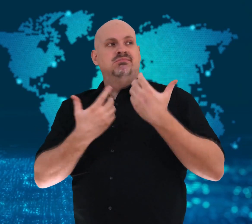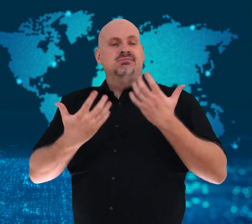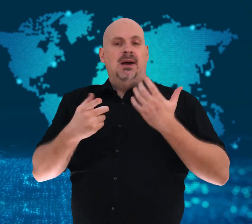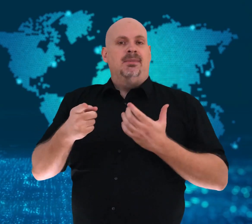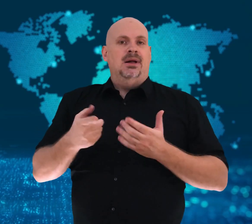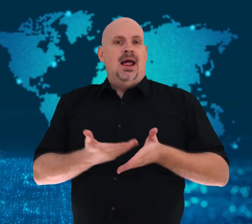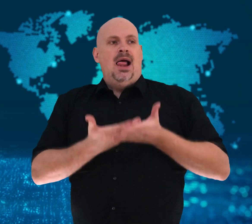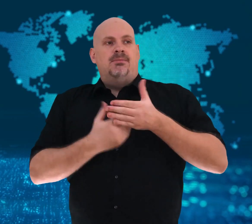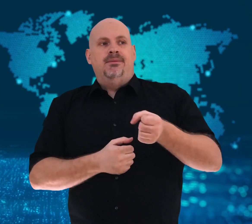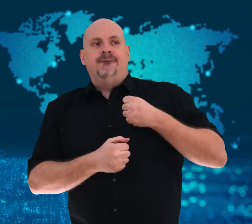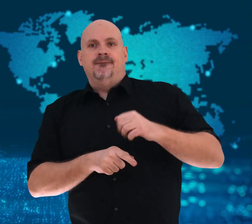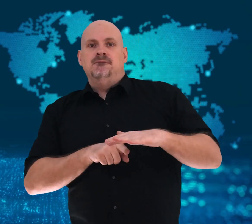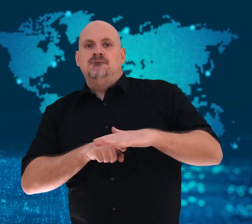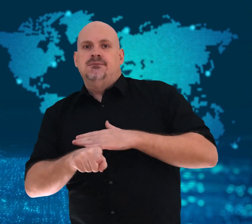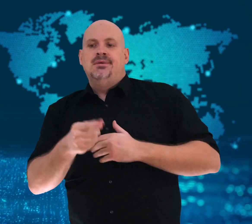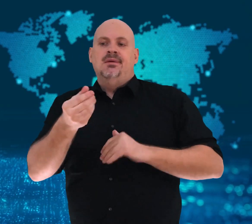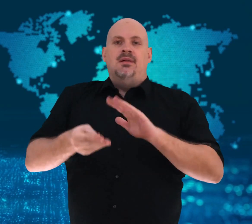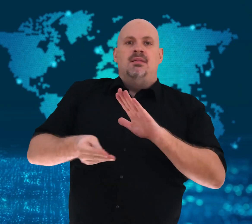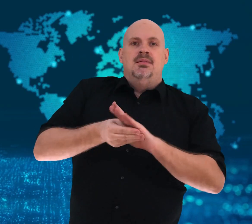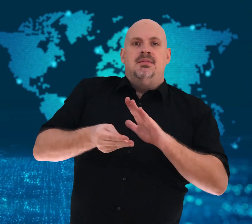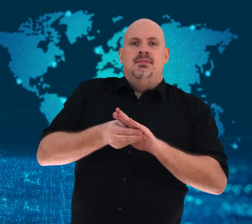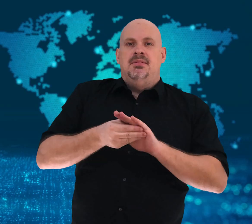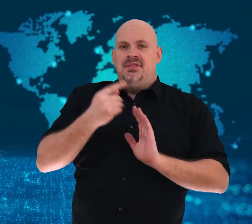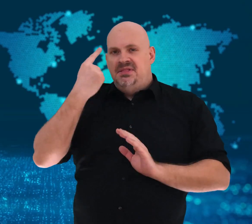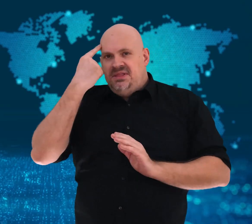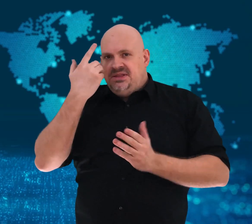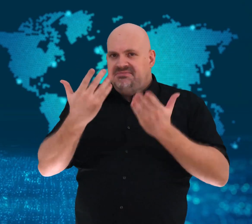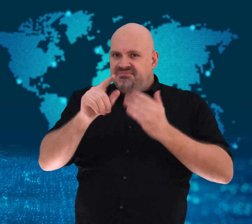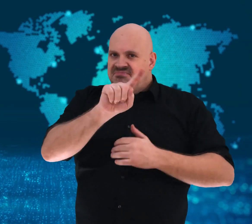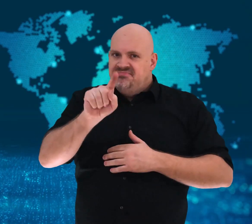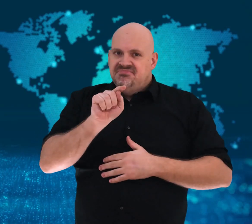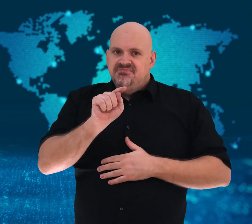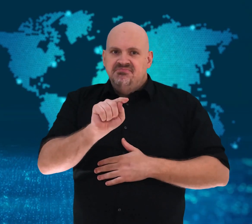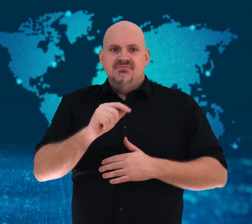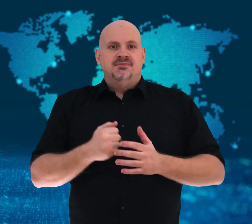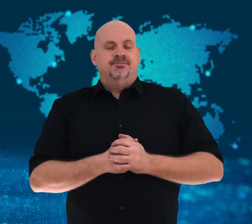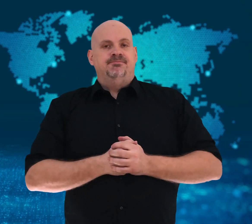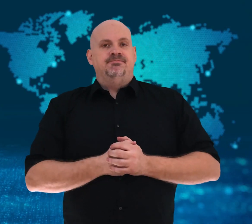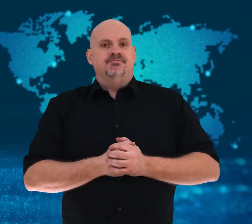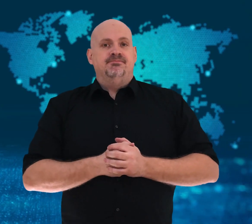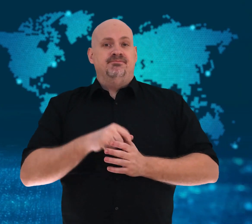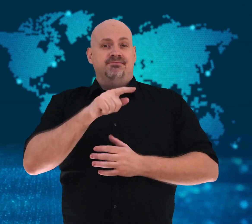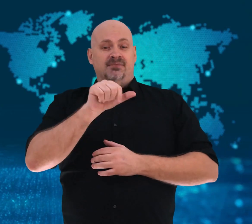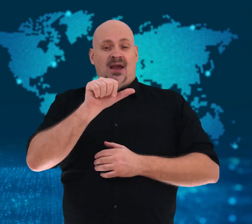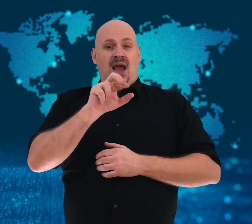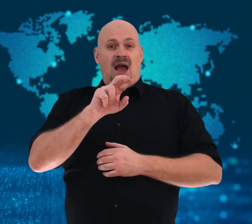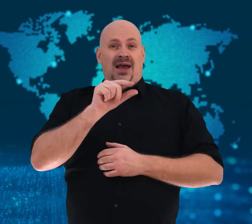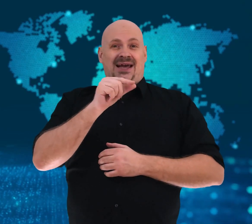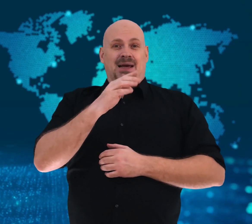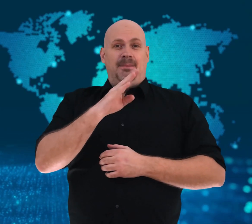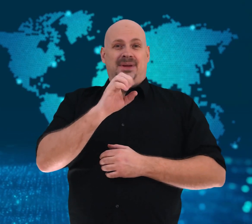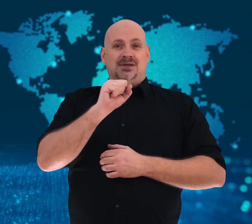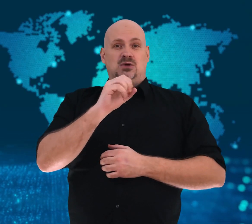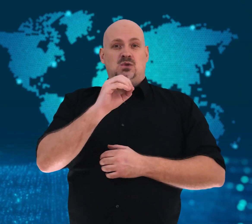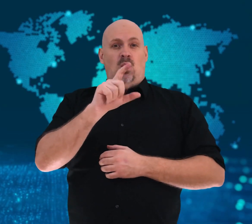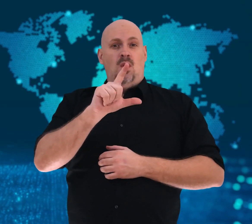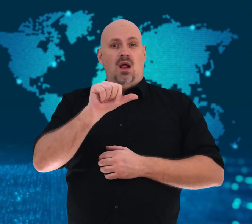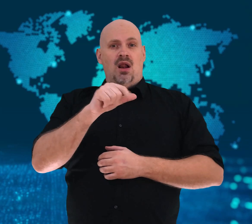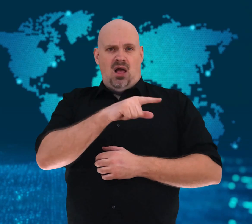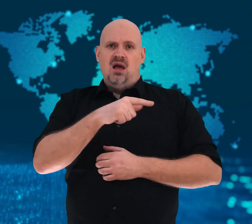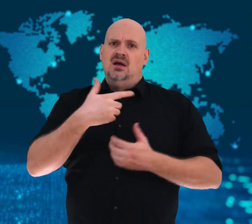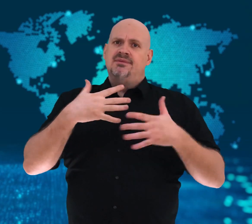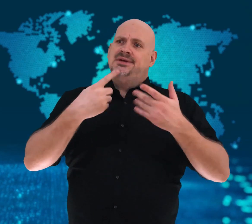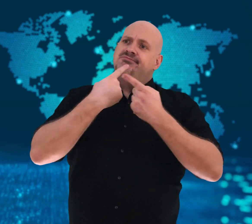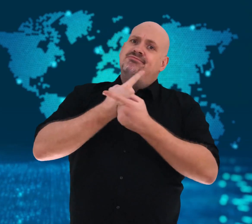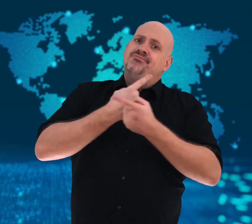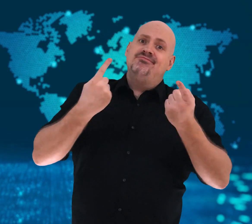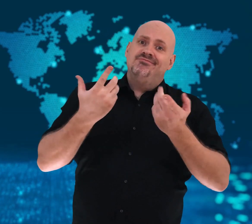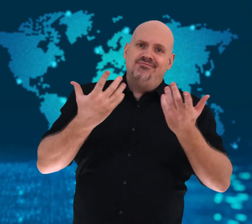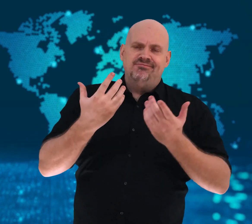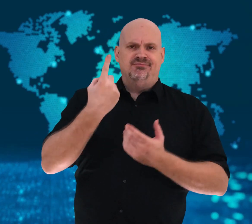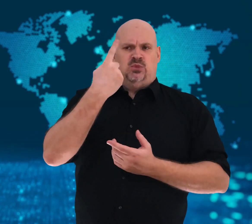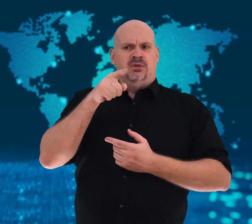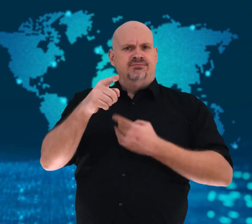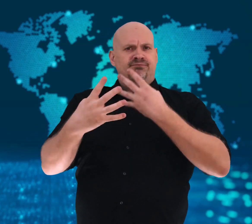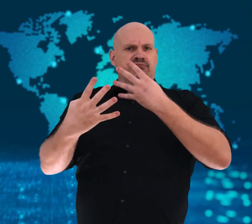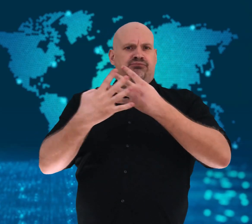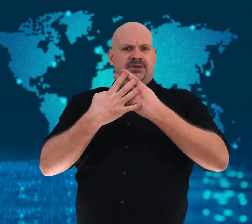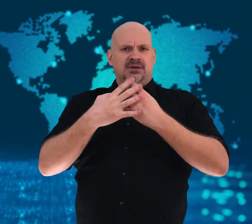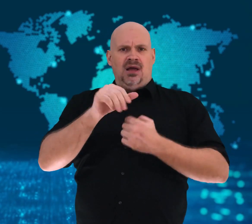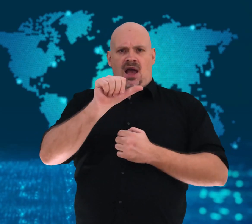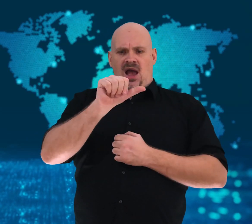Some prison guards may have also been involved in the escapes of prisoners.